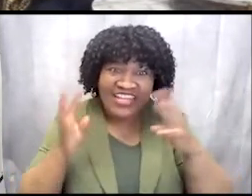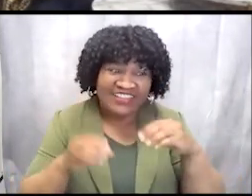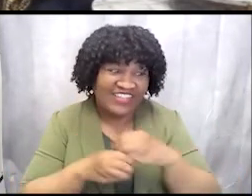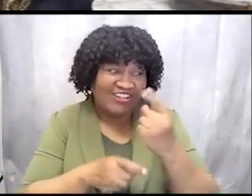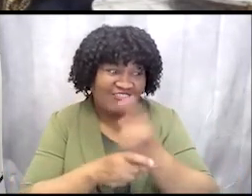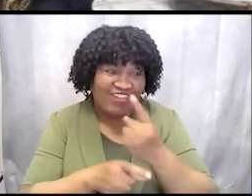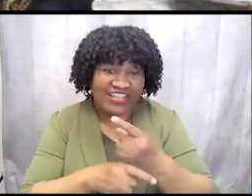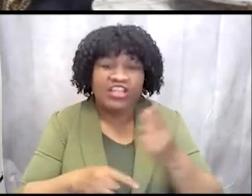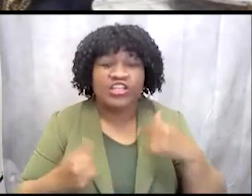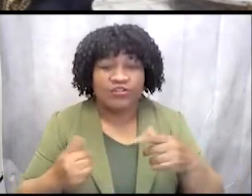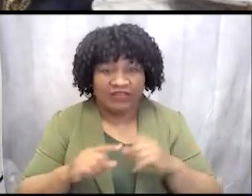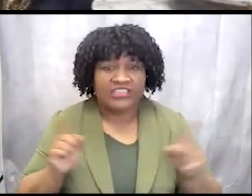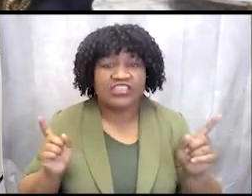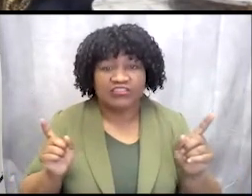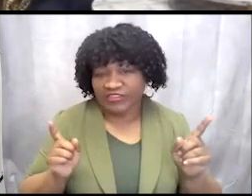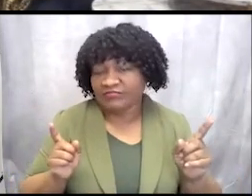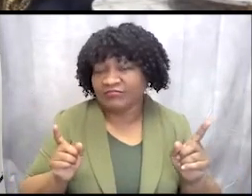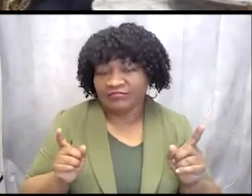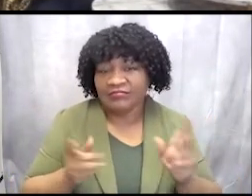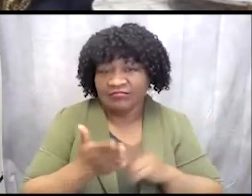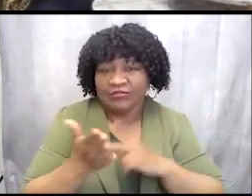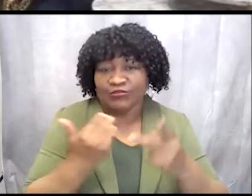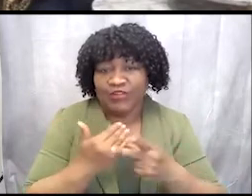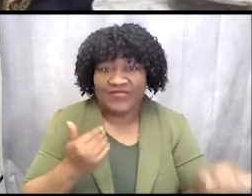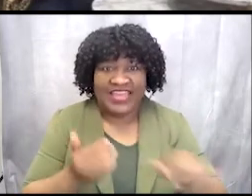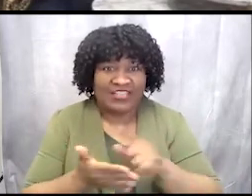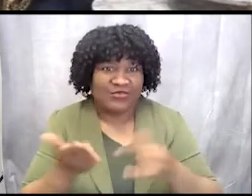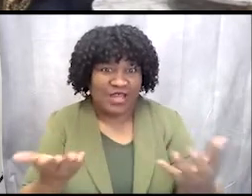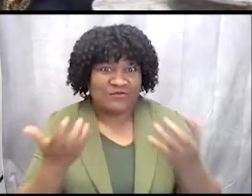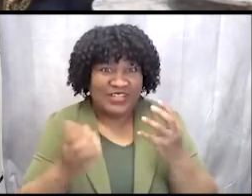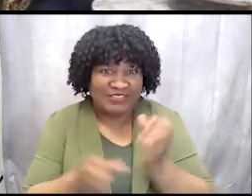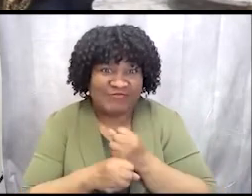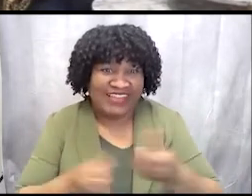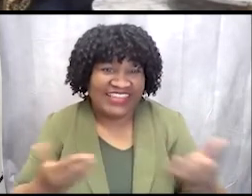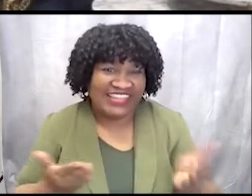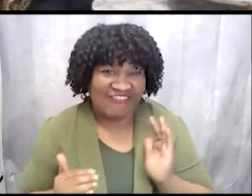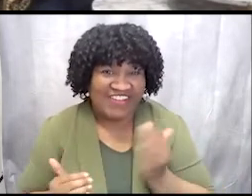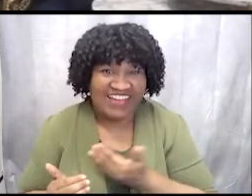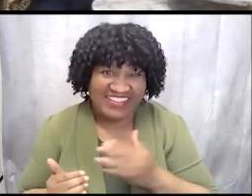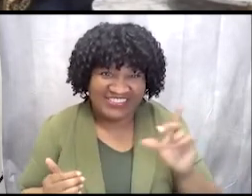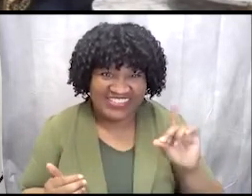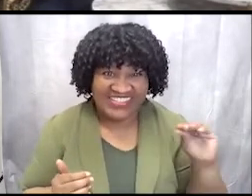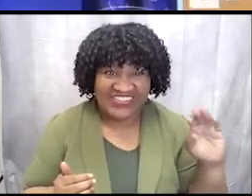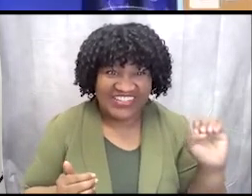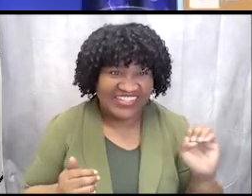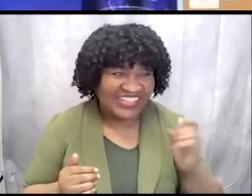You'd have a very different dynamic. That's the dynamic that I'm trying to create. Wonderful vision, it's so refreshing